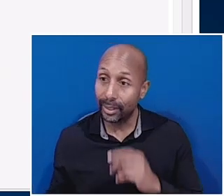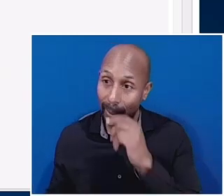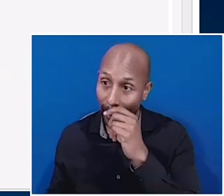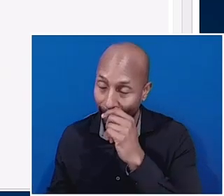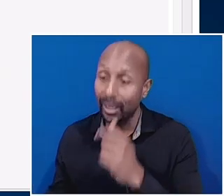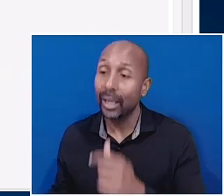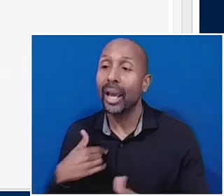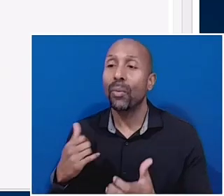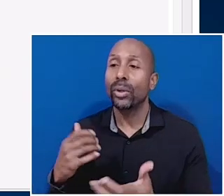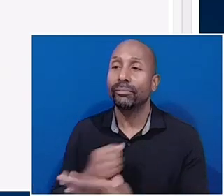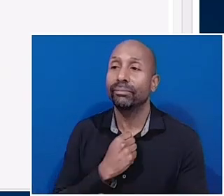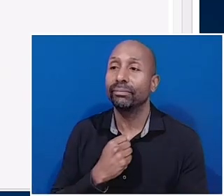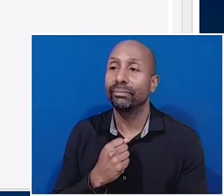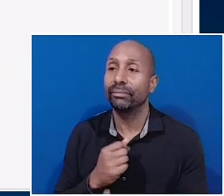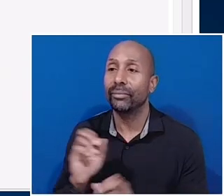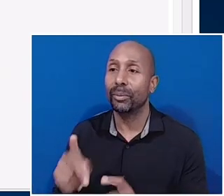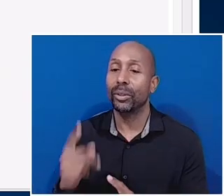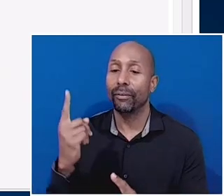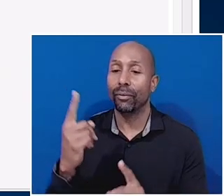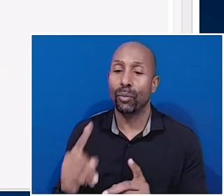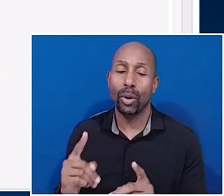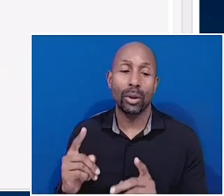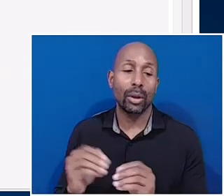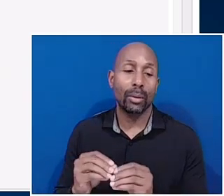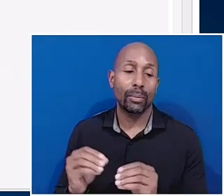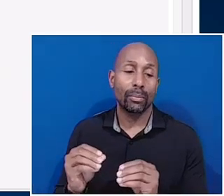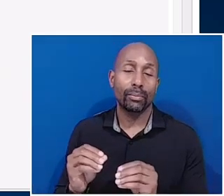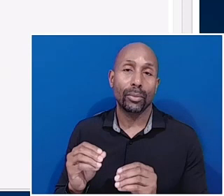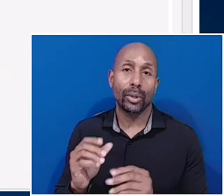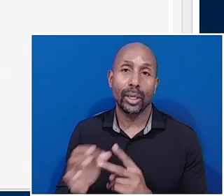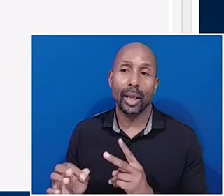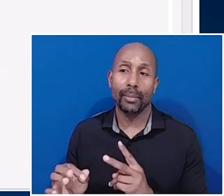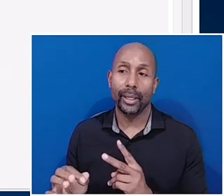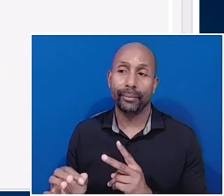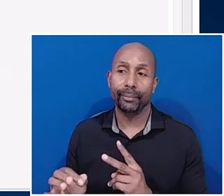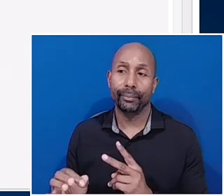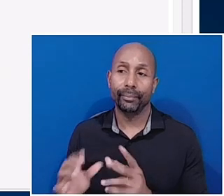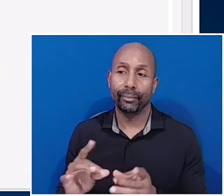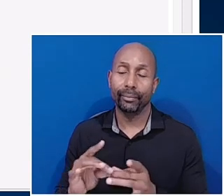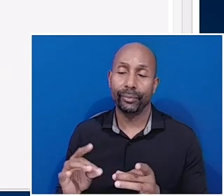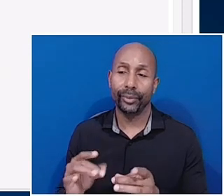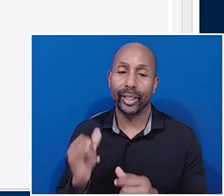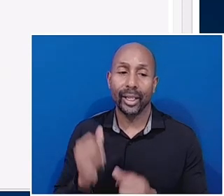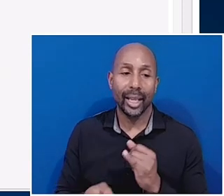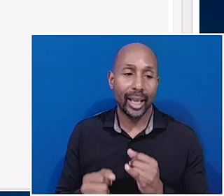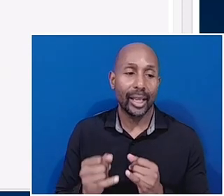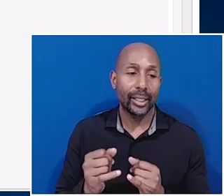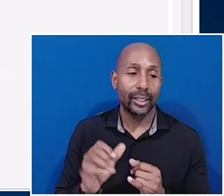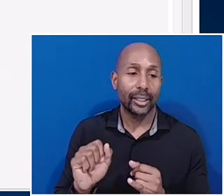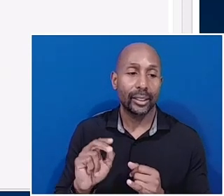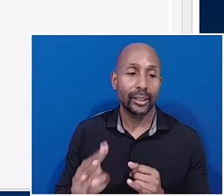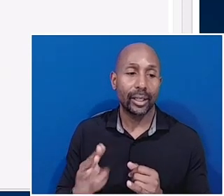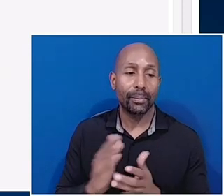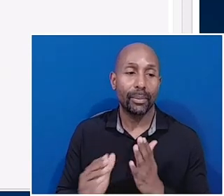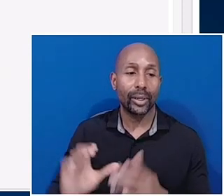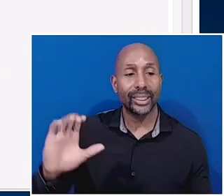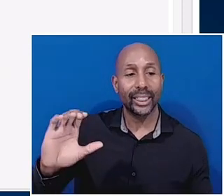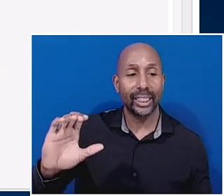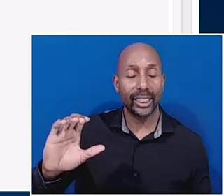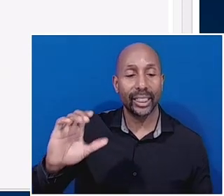for one more comment, just the last subpart (c) and the recognition process, the whole- I don't understand the